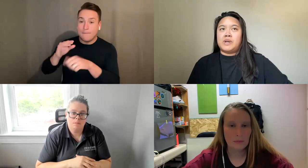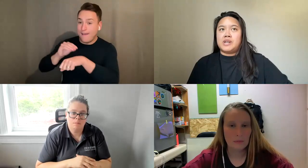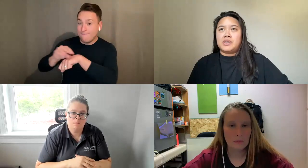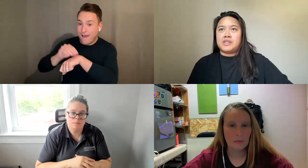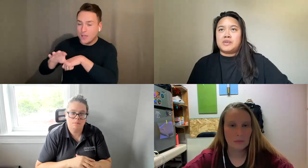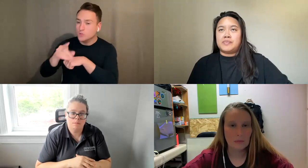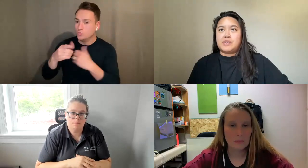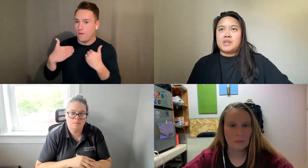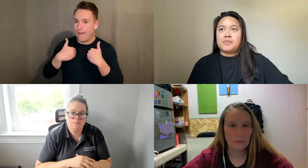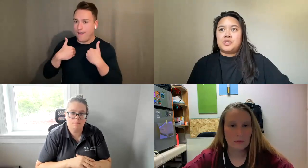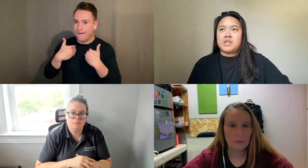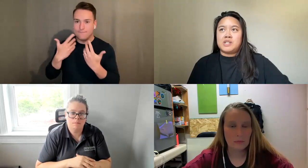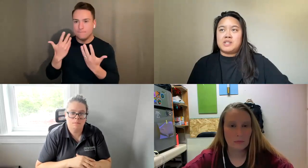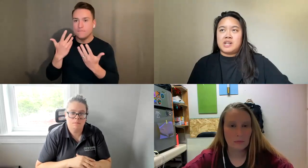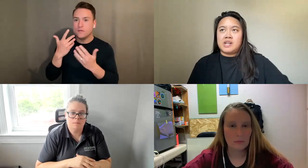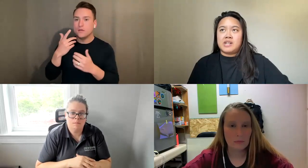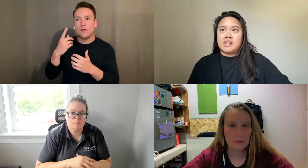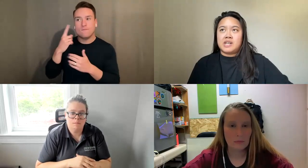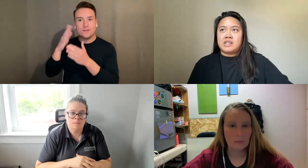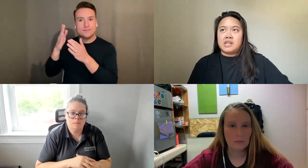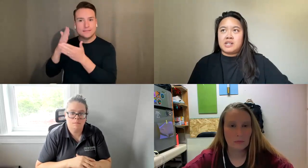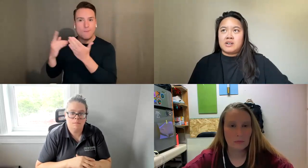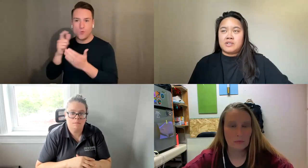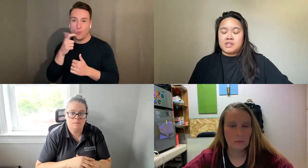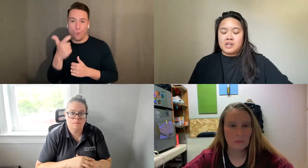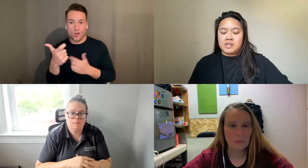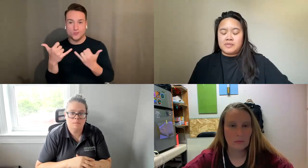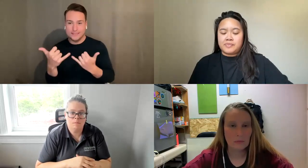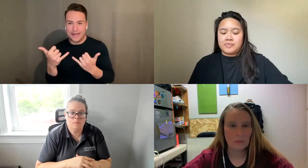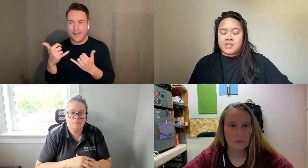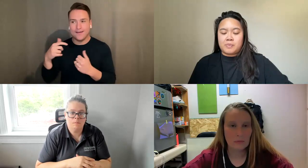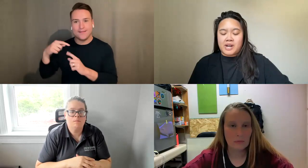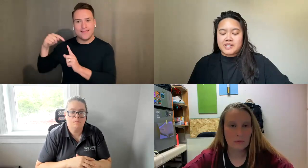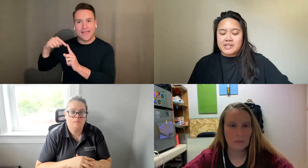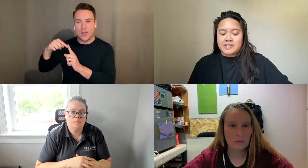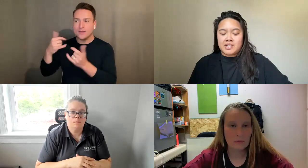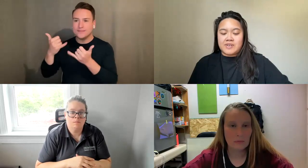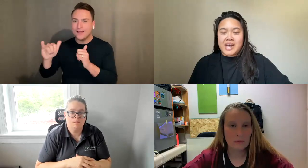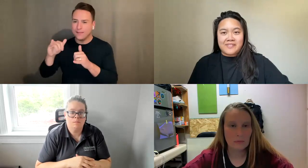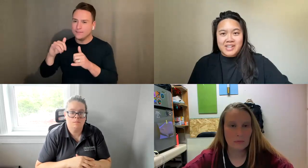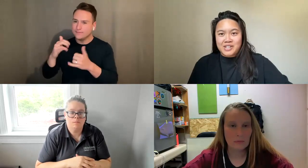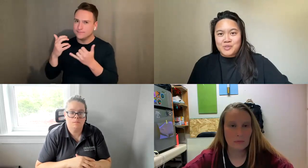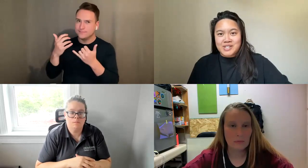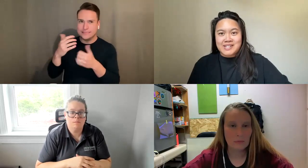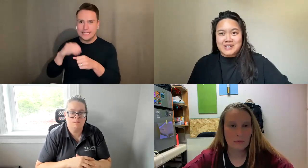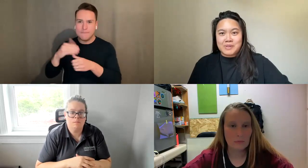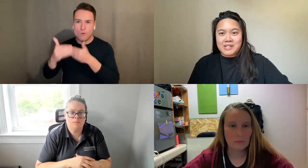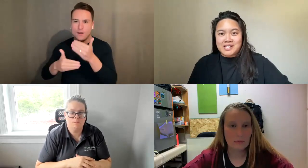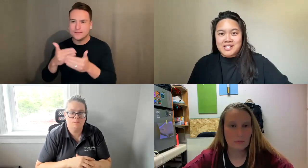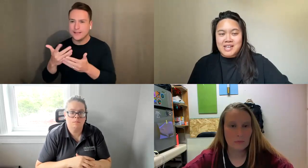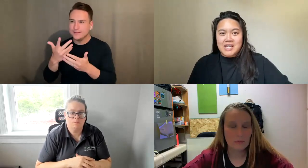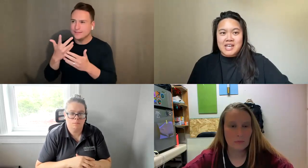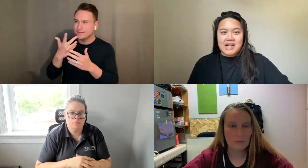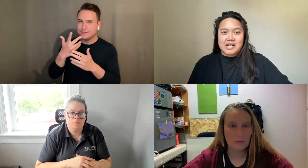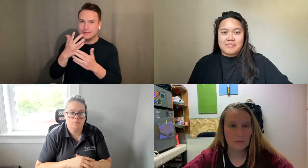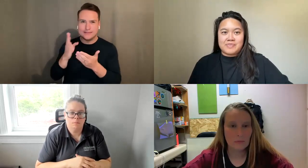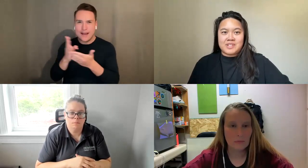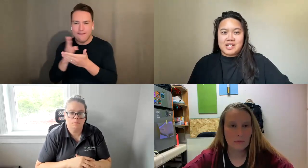with someone tuning in today and they are still in the process of navigating those accessibility